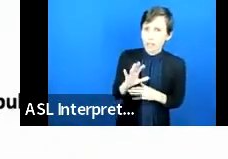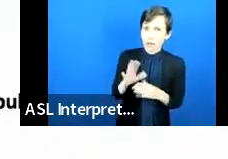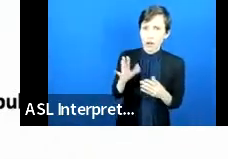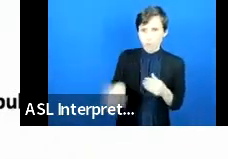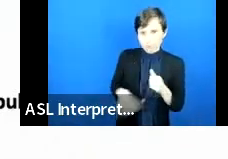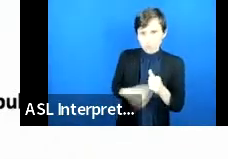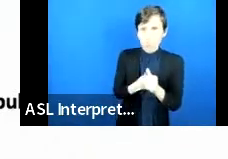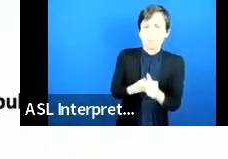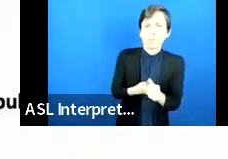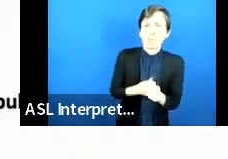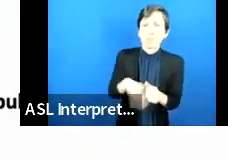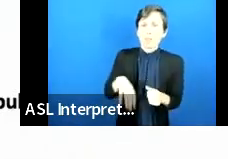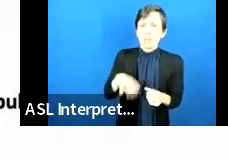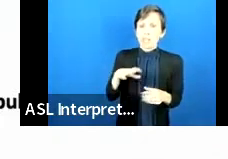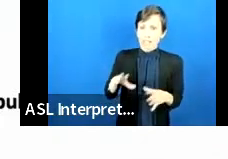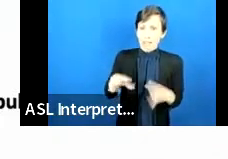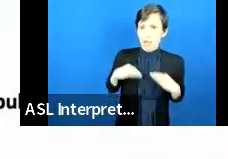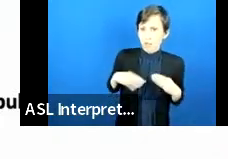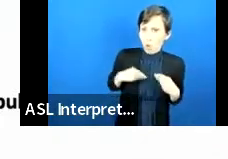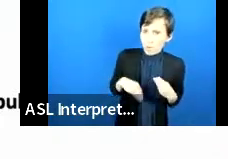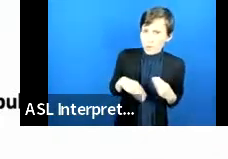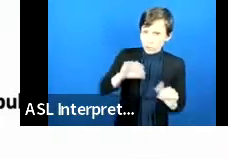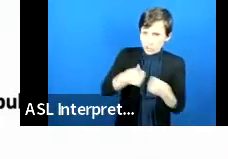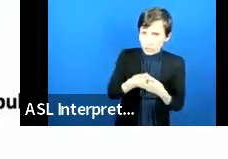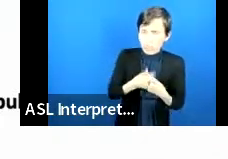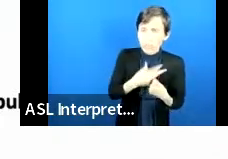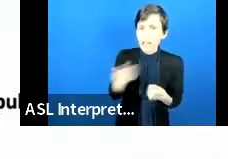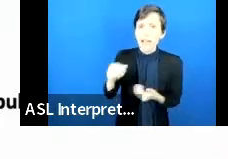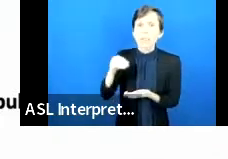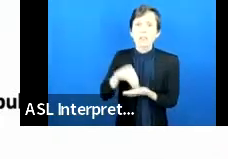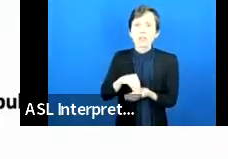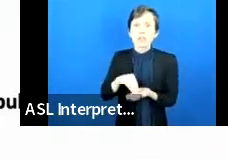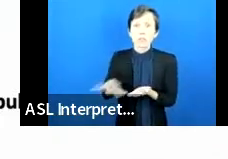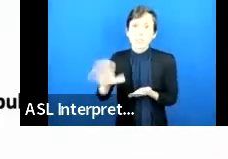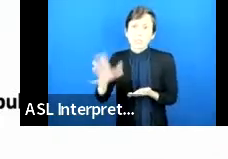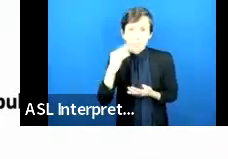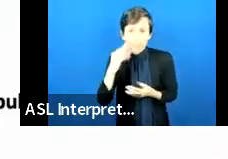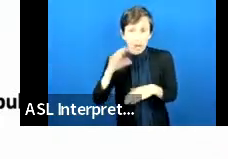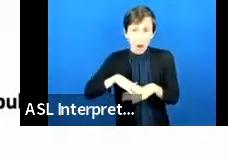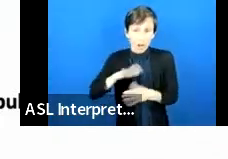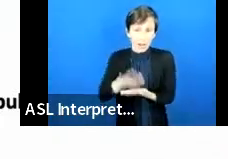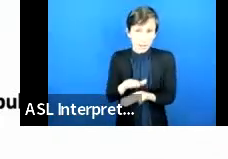and black students distinct experiences of campus climate and our leadership offices are collaborating with students